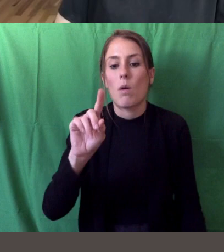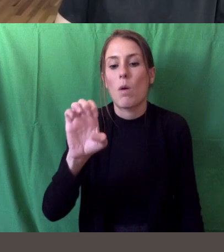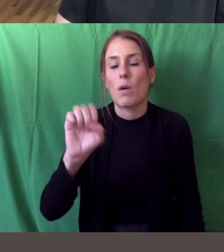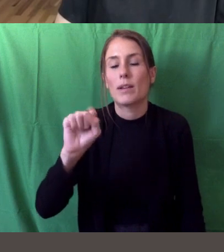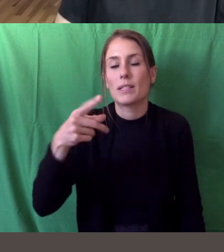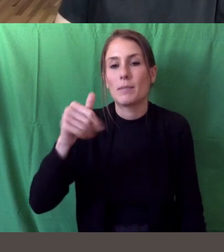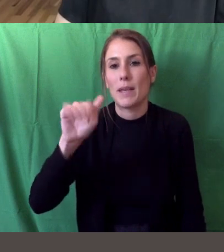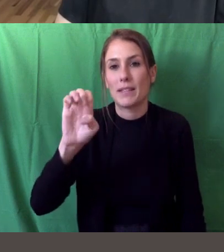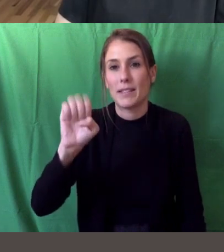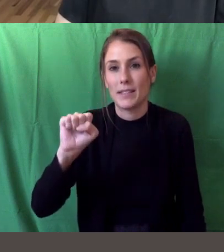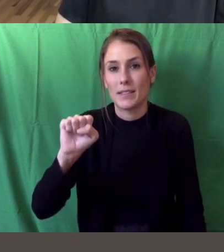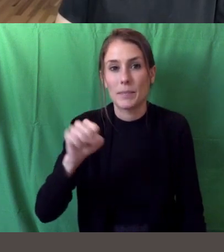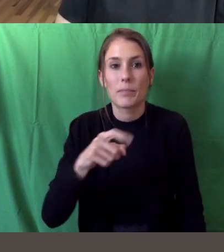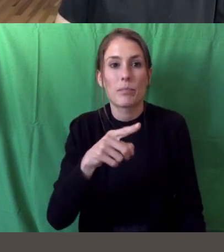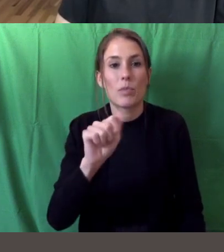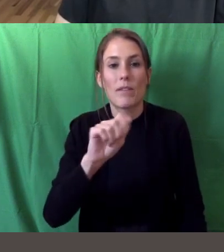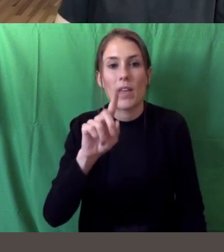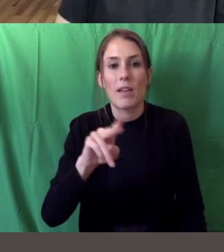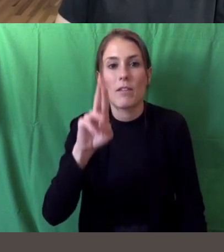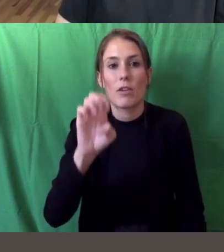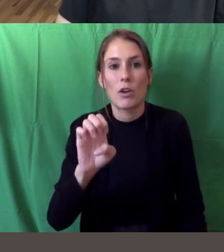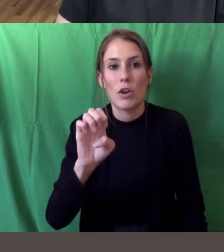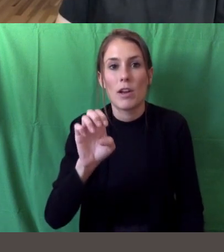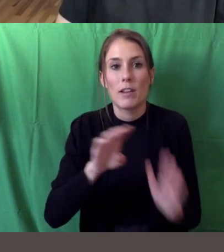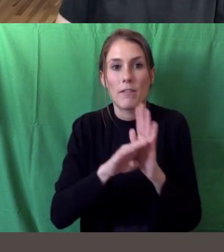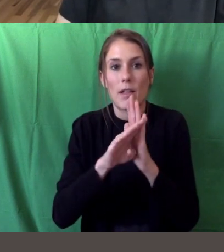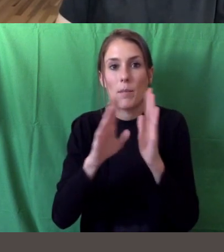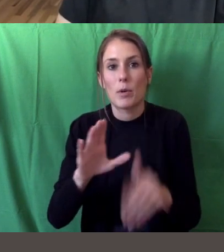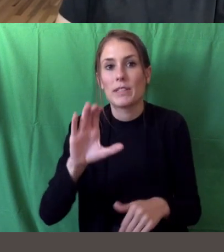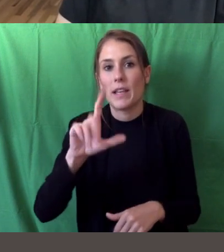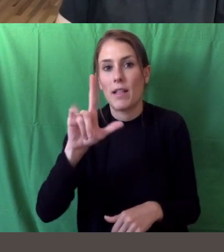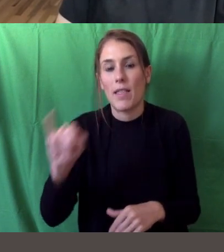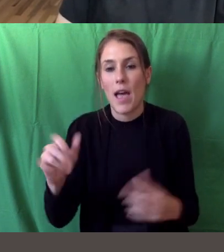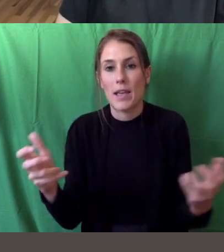All right, so I have an Azure Developer CLI compatible template here.